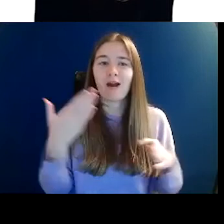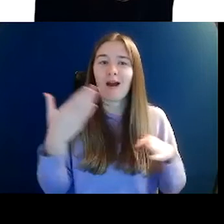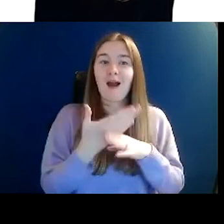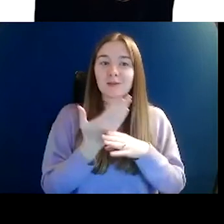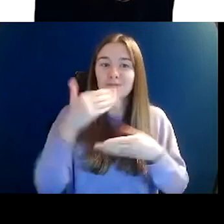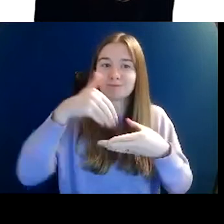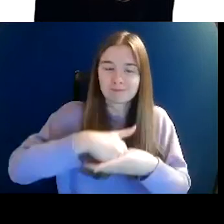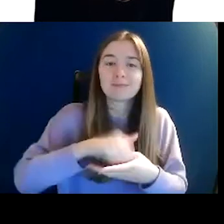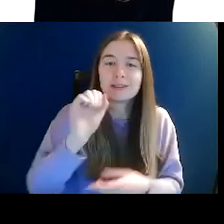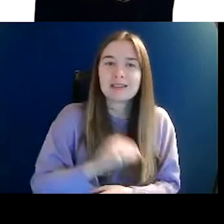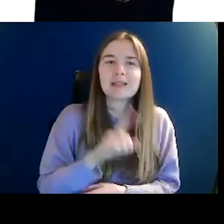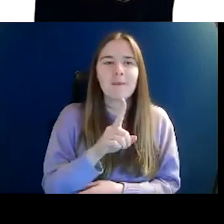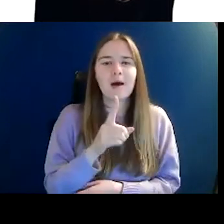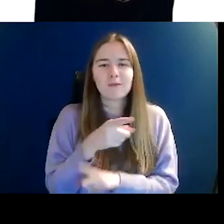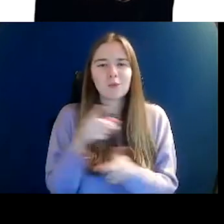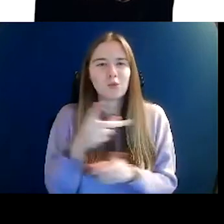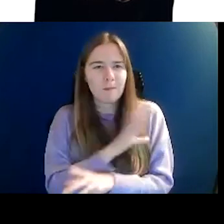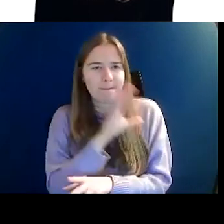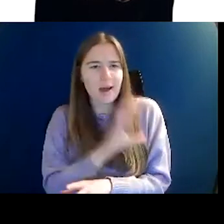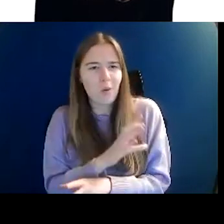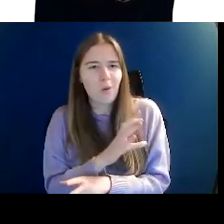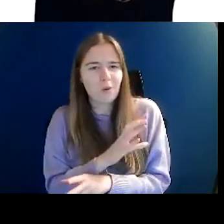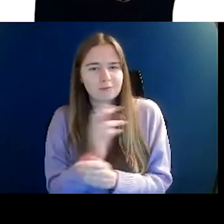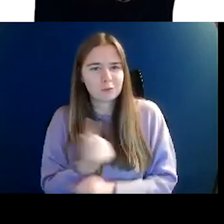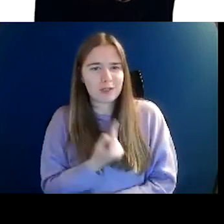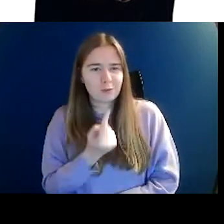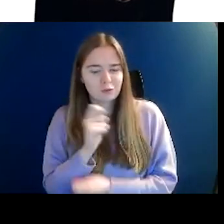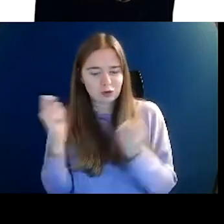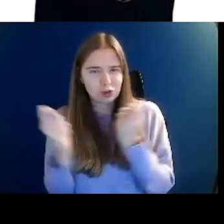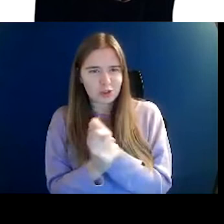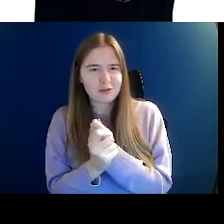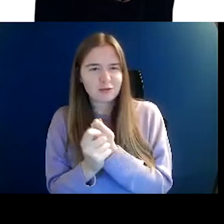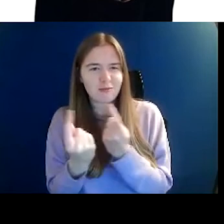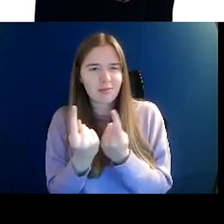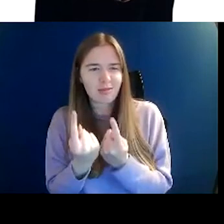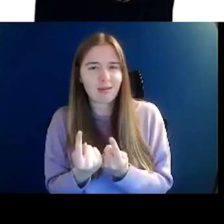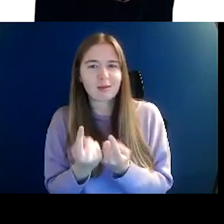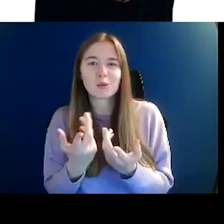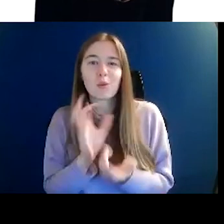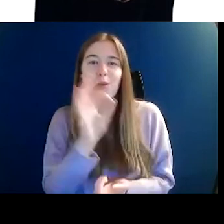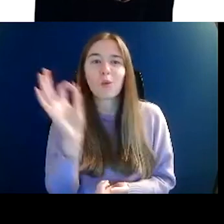But if you had the power to change things, you know, like the question I posed to Scott,